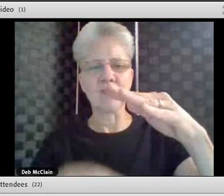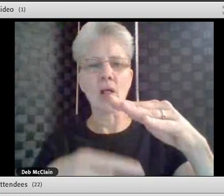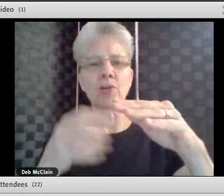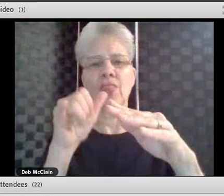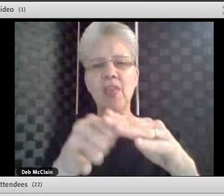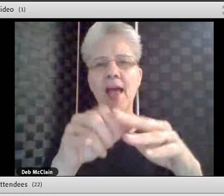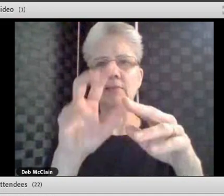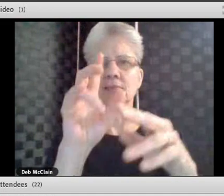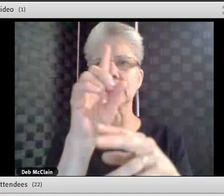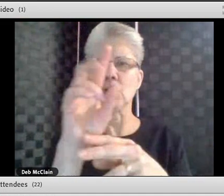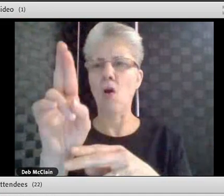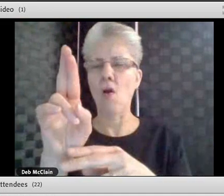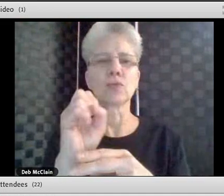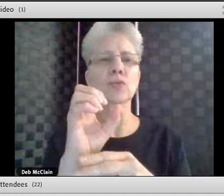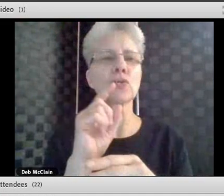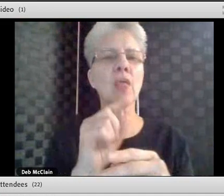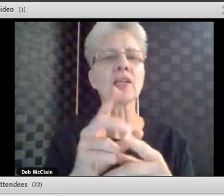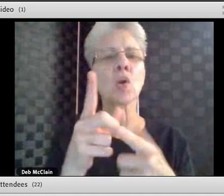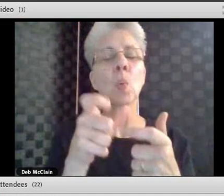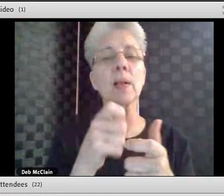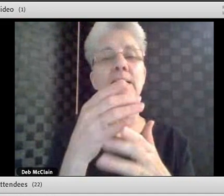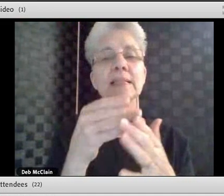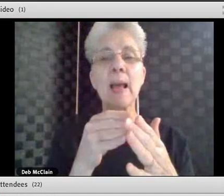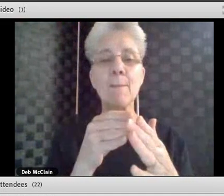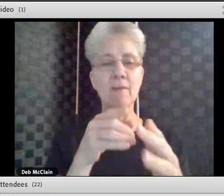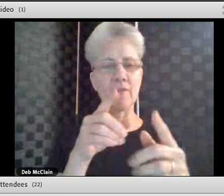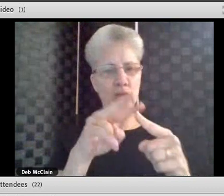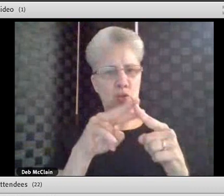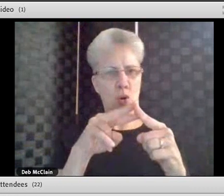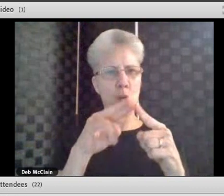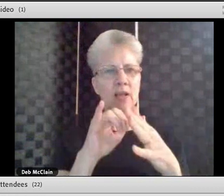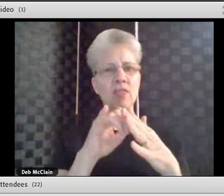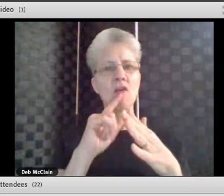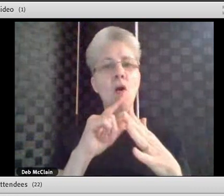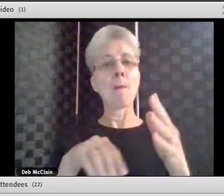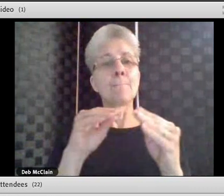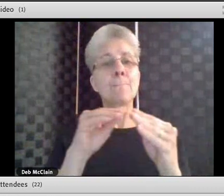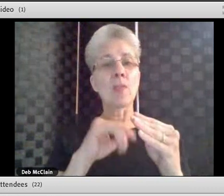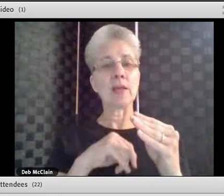So let's just very quickly -- some of the major terms that -- Like I said, there are more that you can look at.